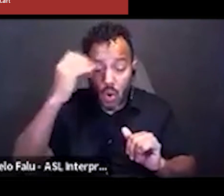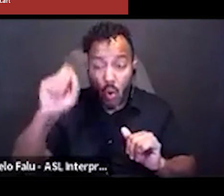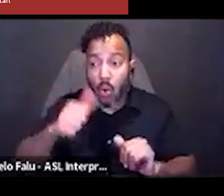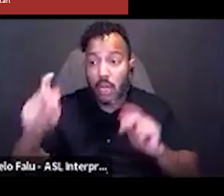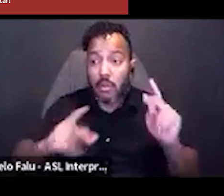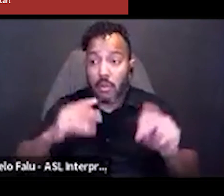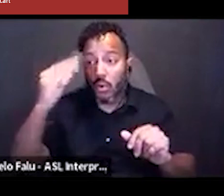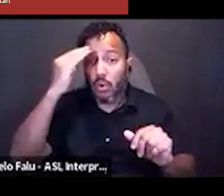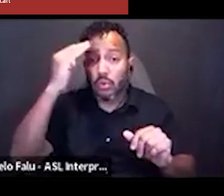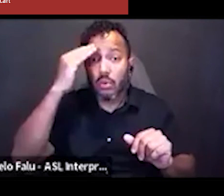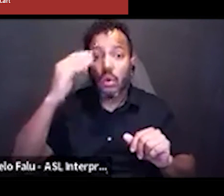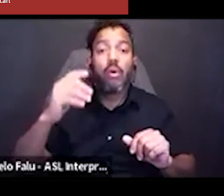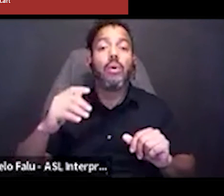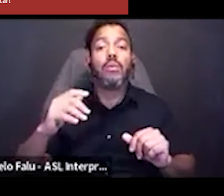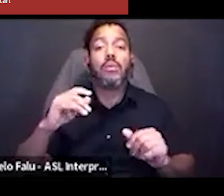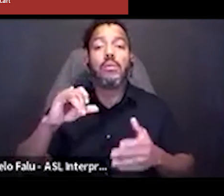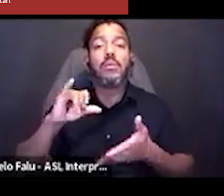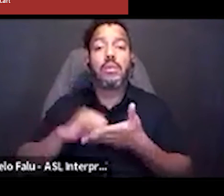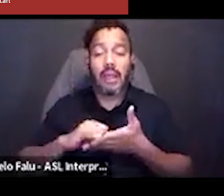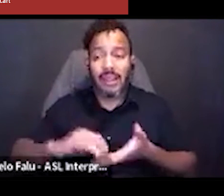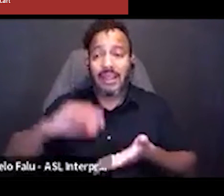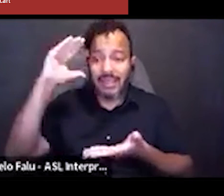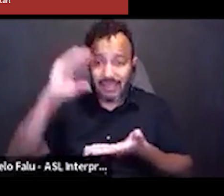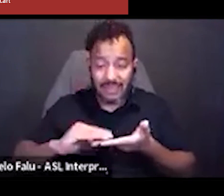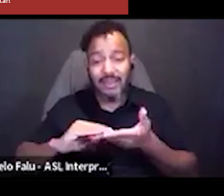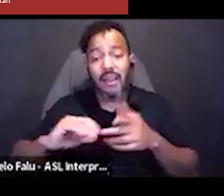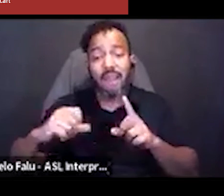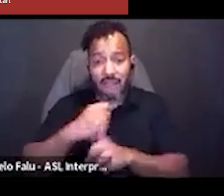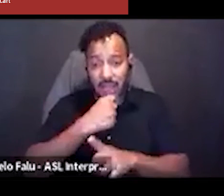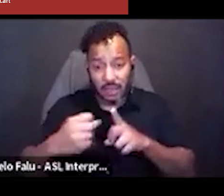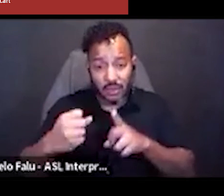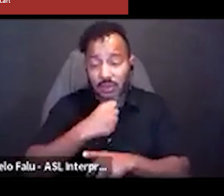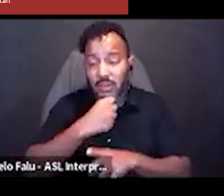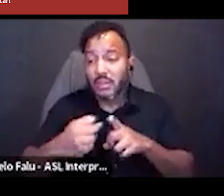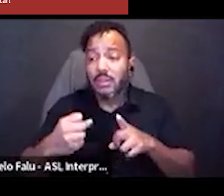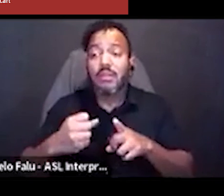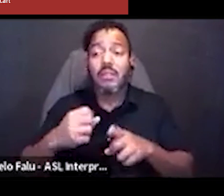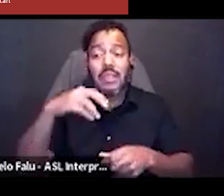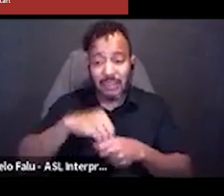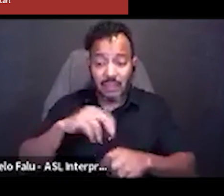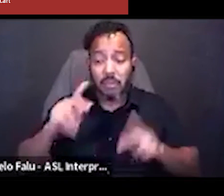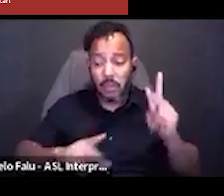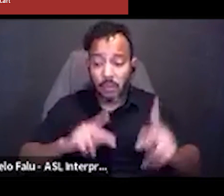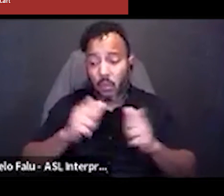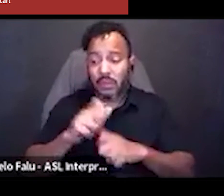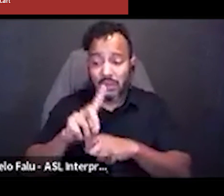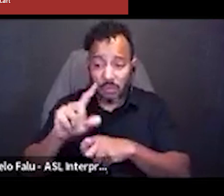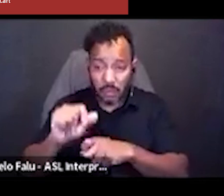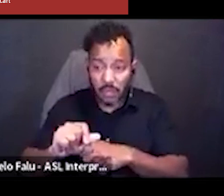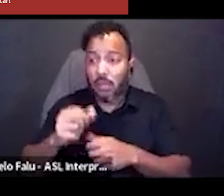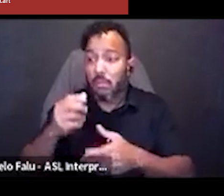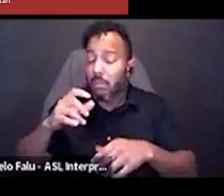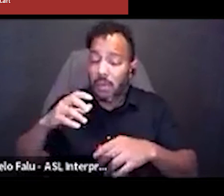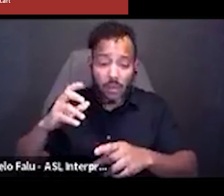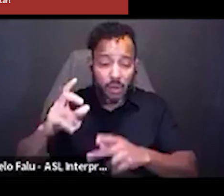would be less violence against individuals with disabilities. Bullying all of this.